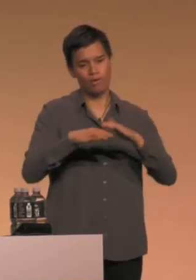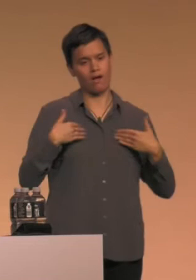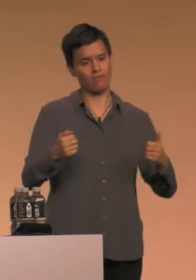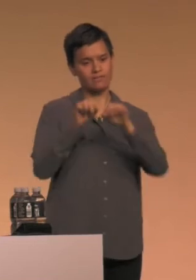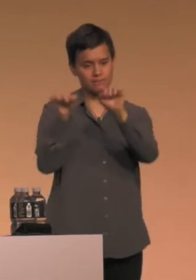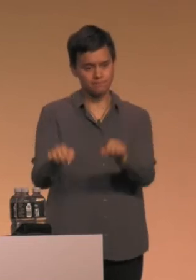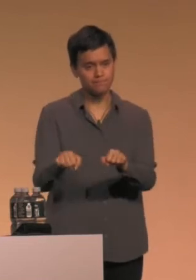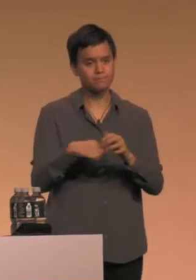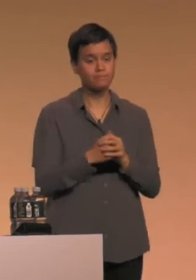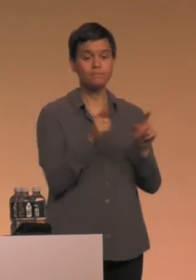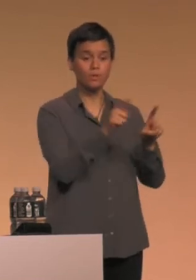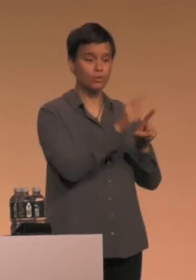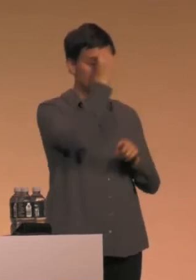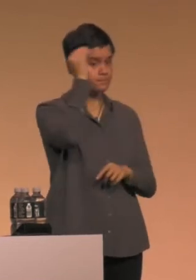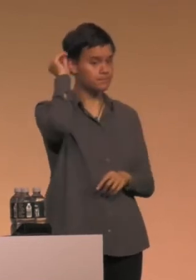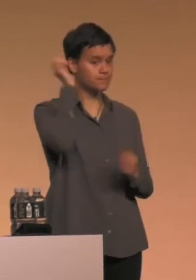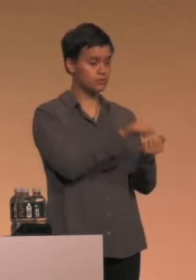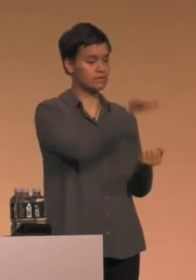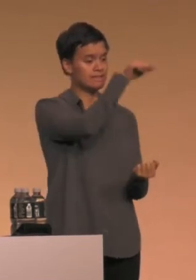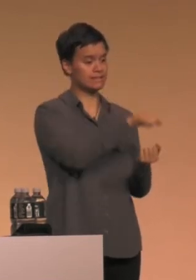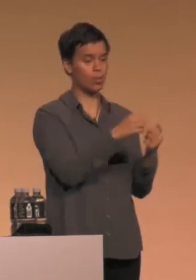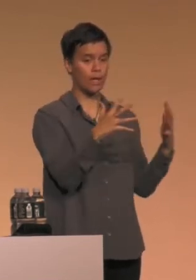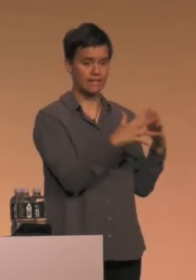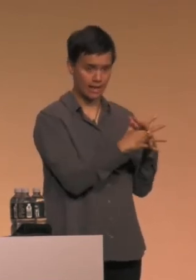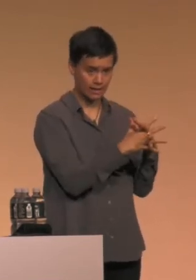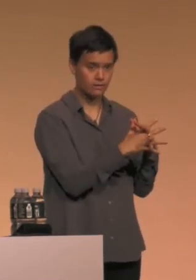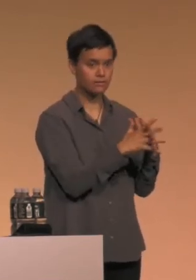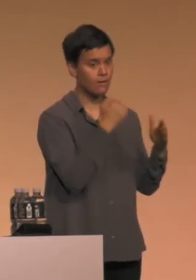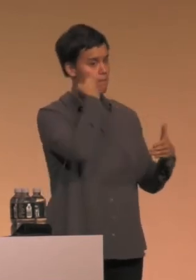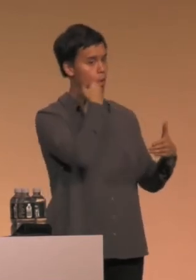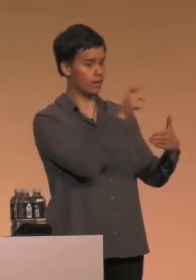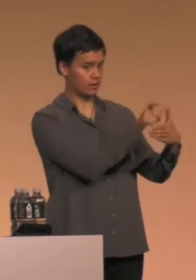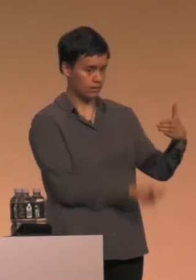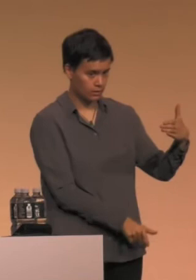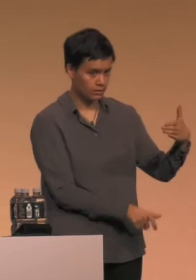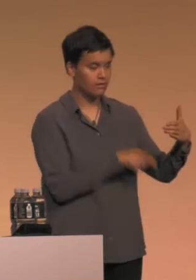Te Tiriti o Waitangi, in its purest context, is about and informs relationships,